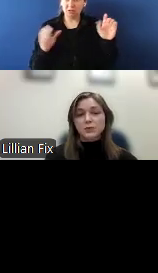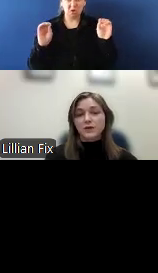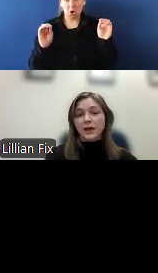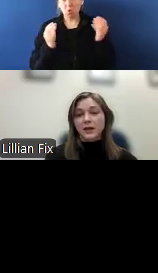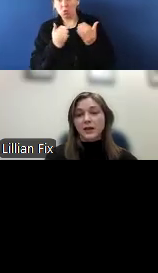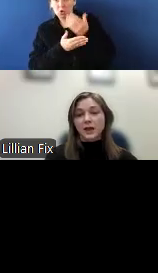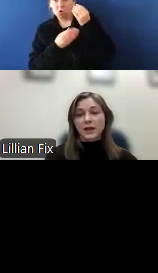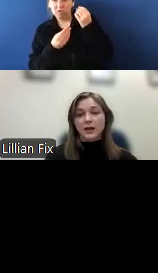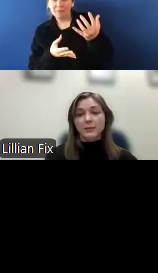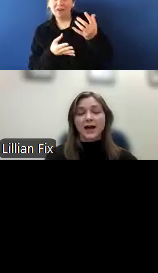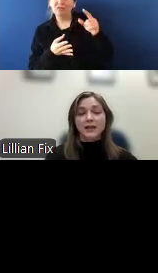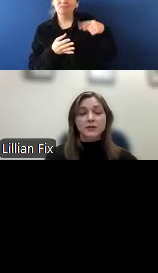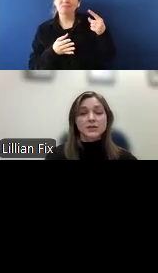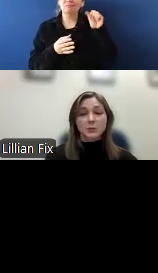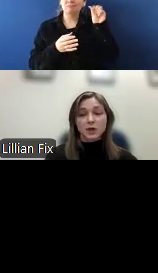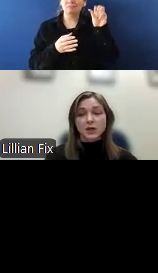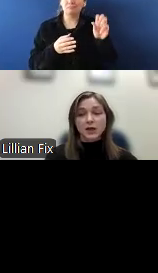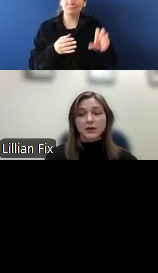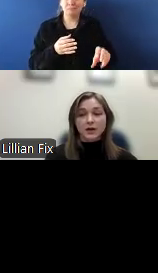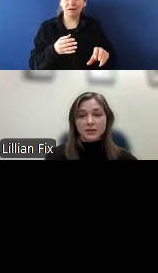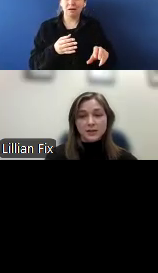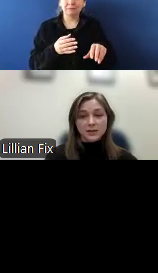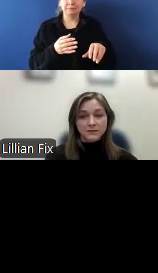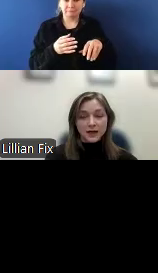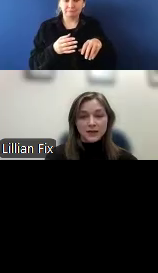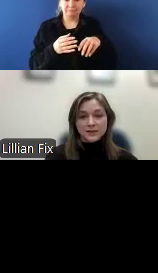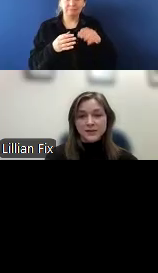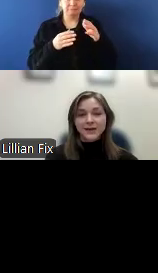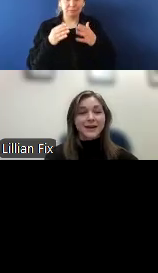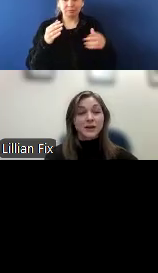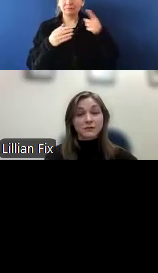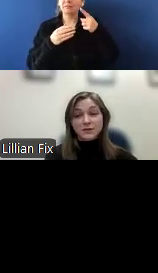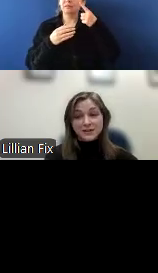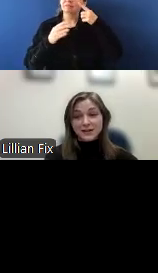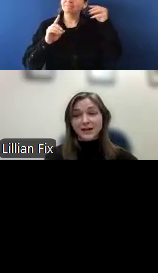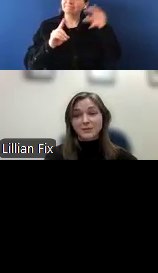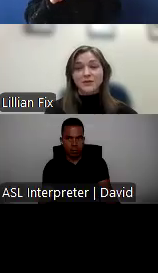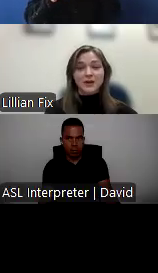but just providing a high-level summary of the content of the guidance. And conversely,